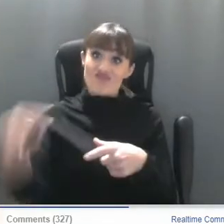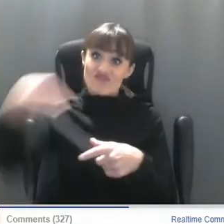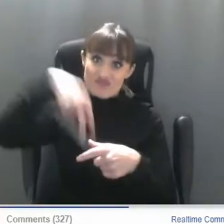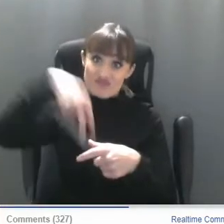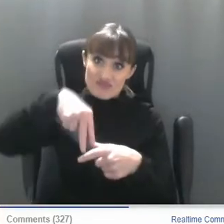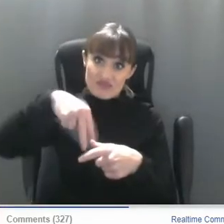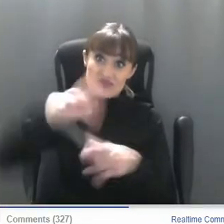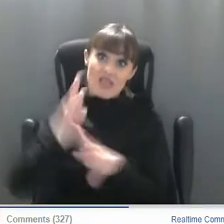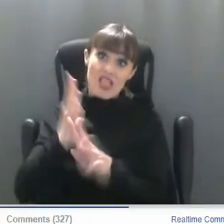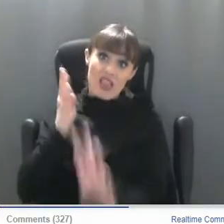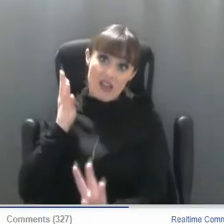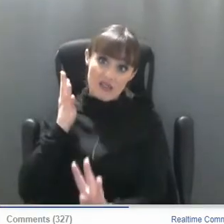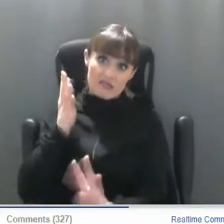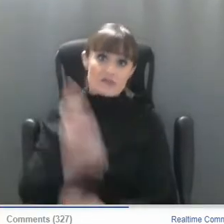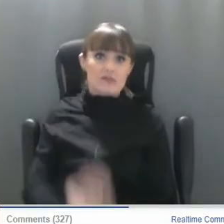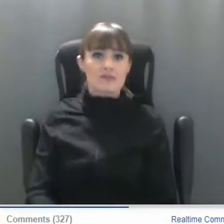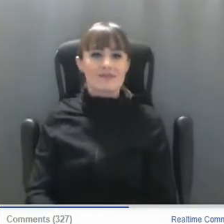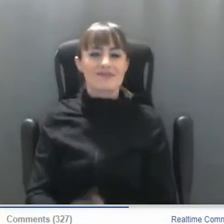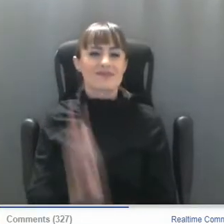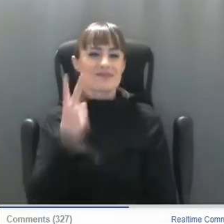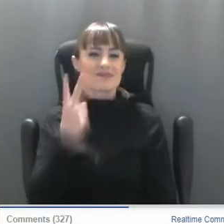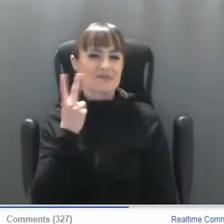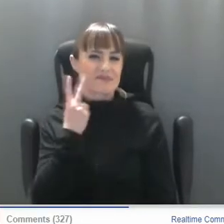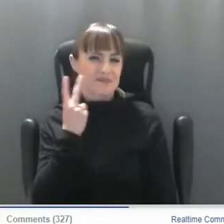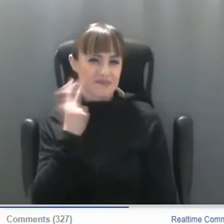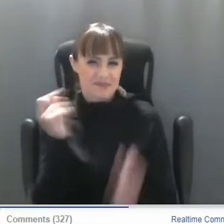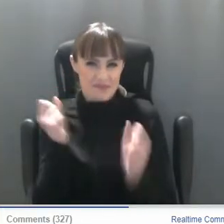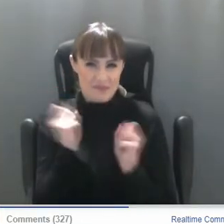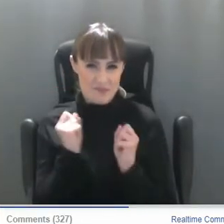can get you guys a glimpse of the Polar Bears. See? That's what I'm talking about